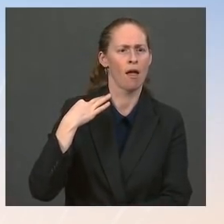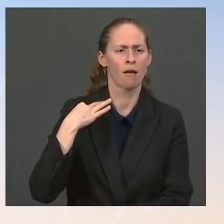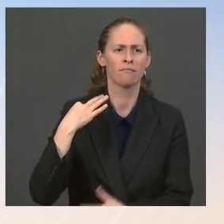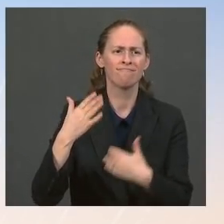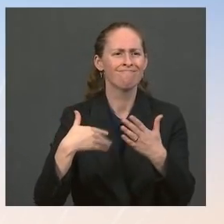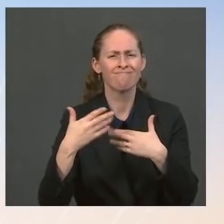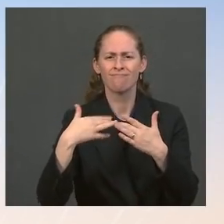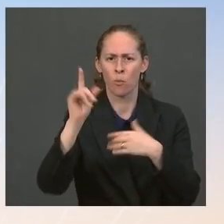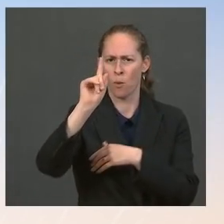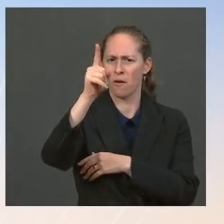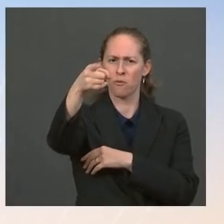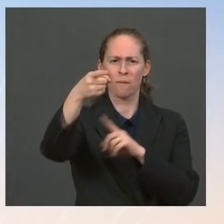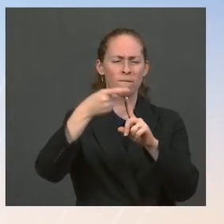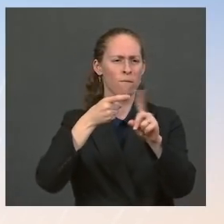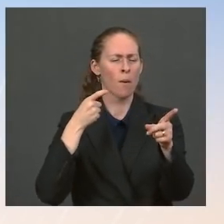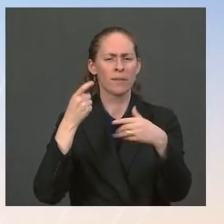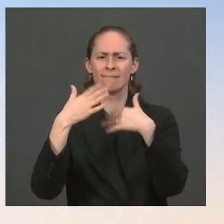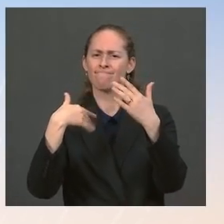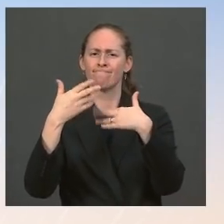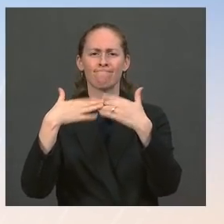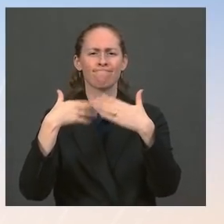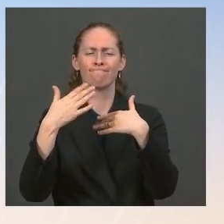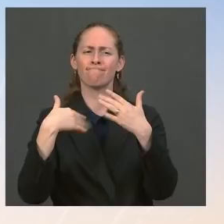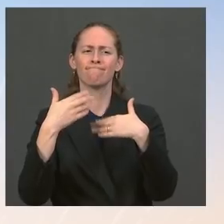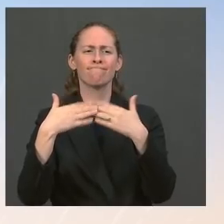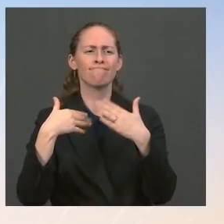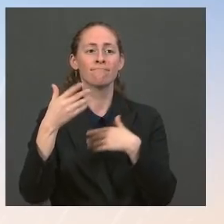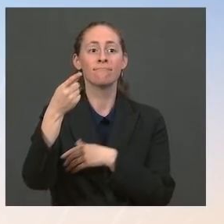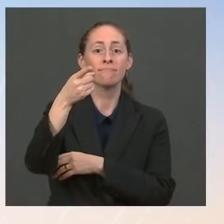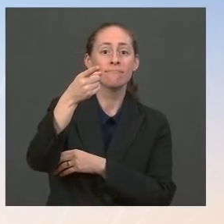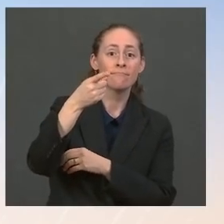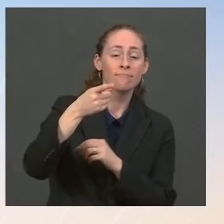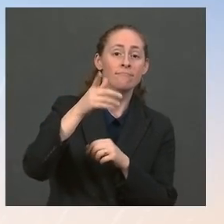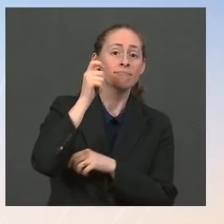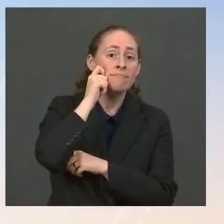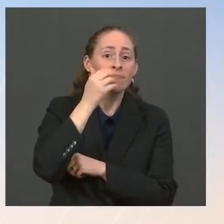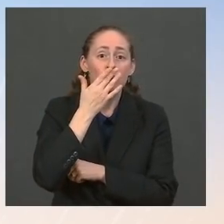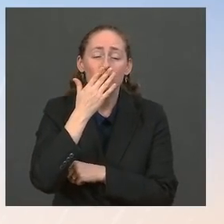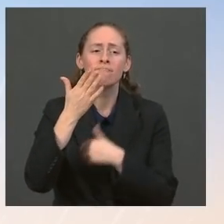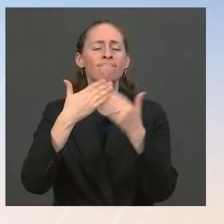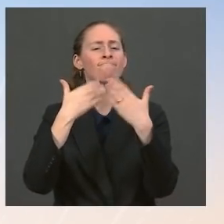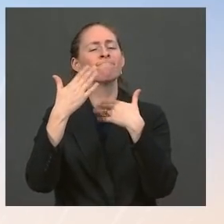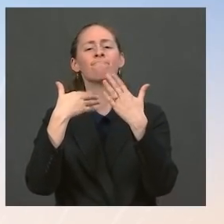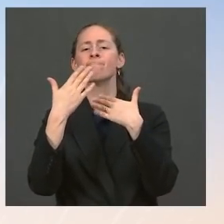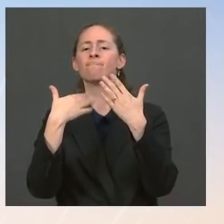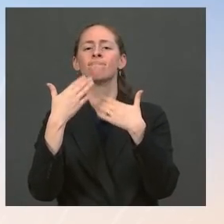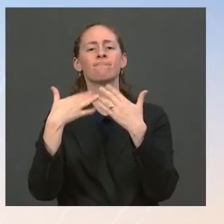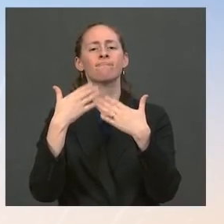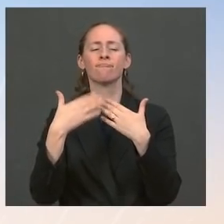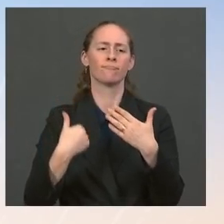irrespective of the race of the individual, irrespective of other criteria